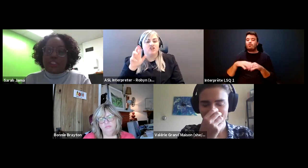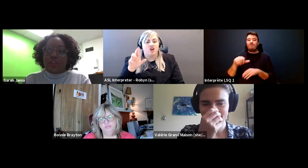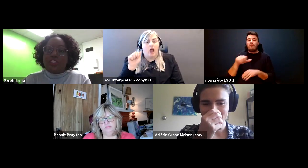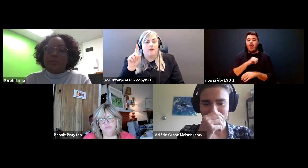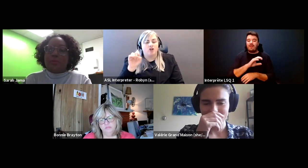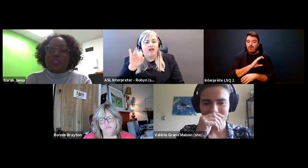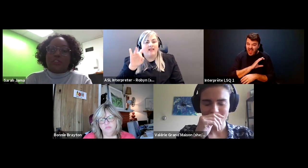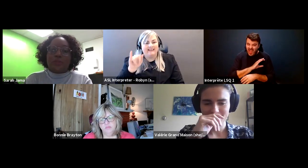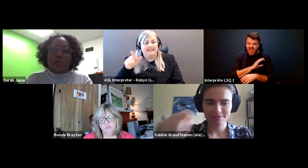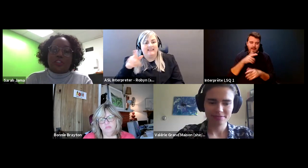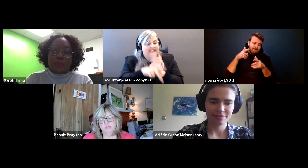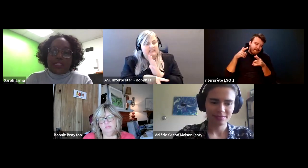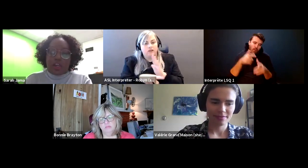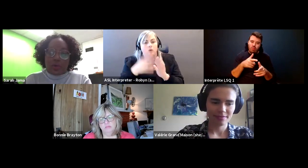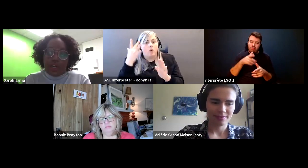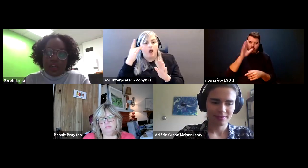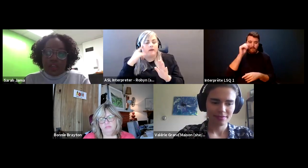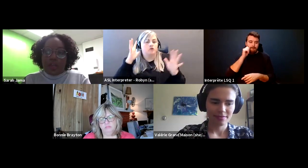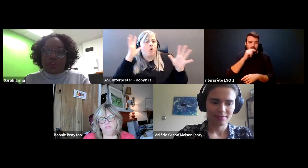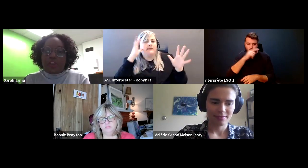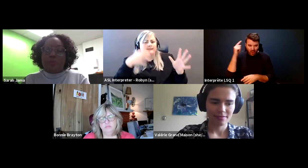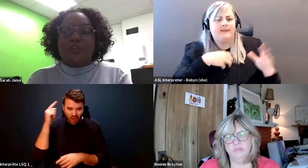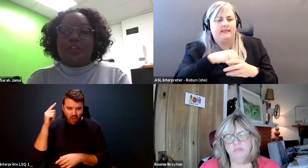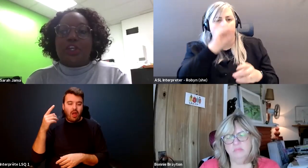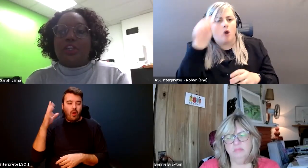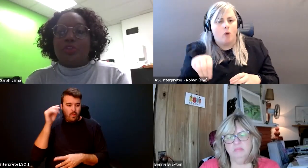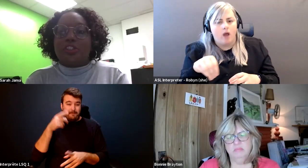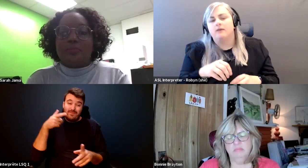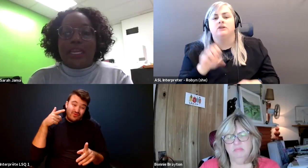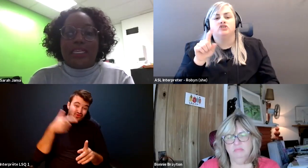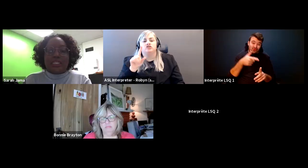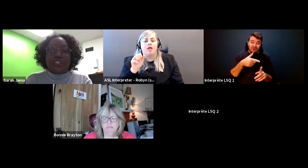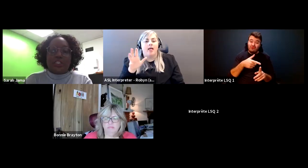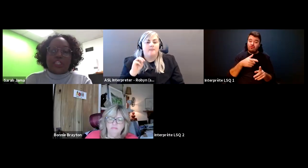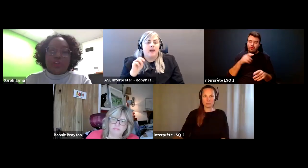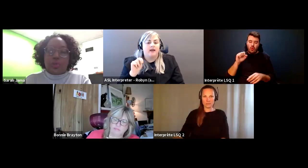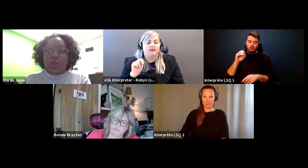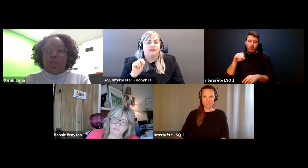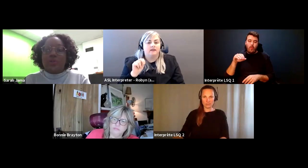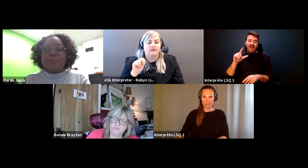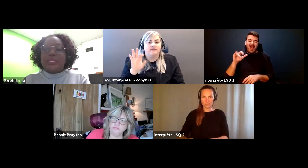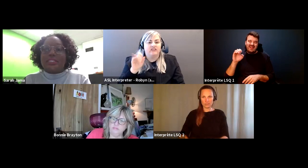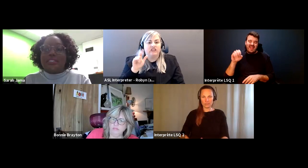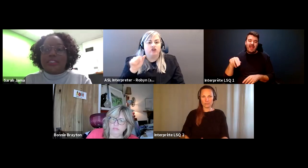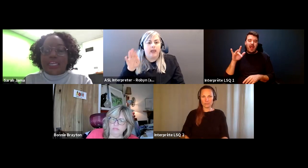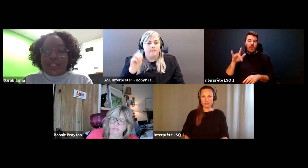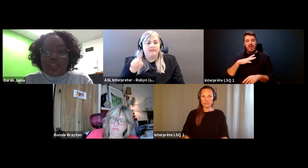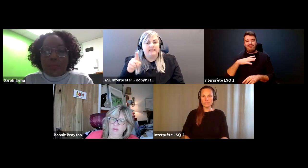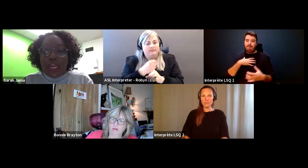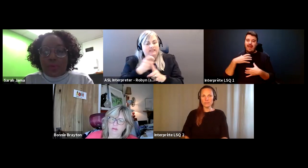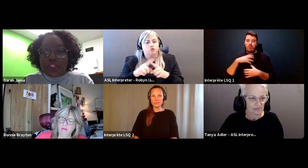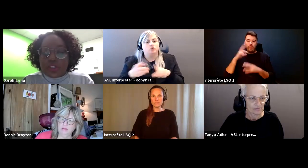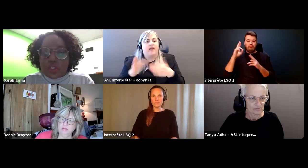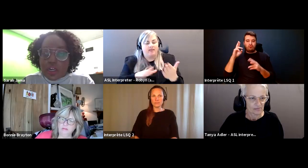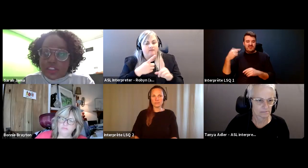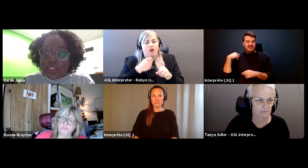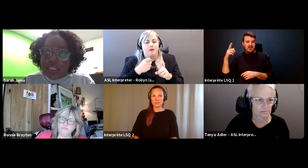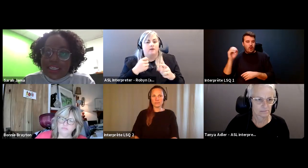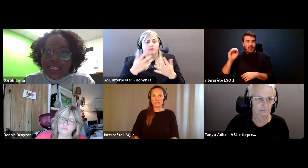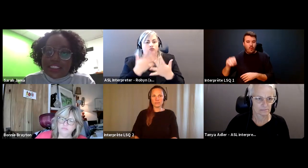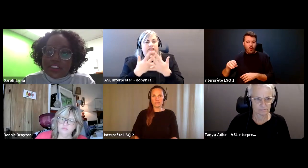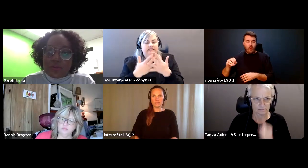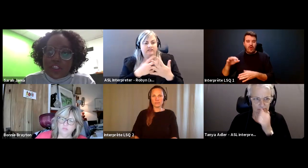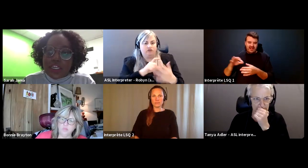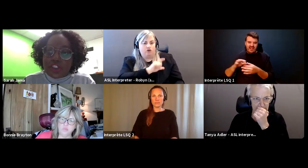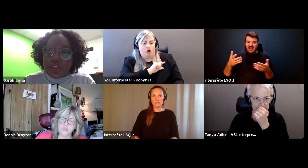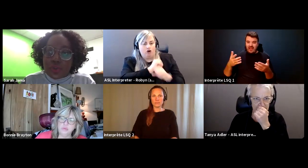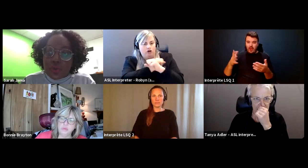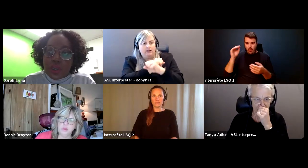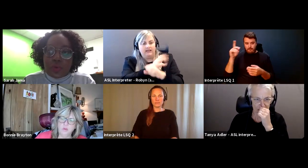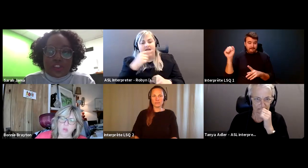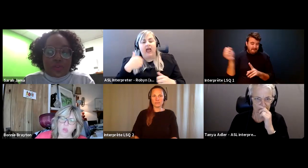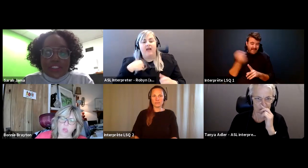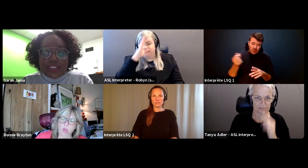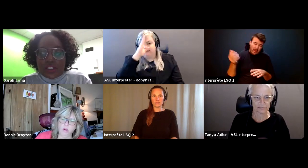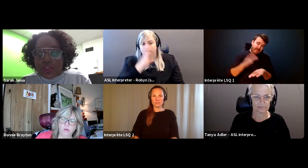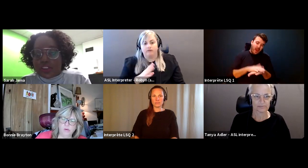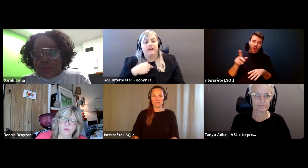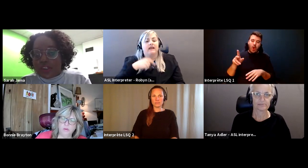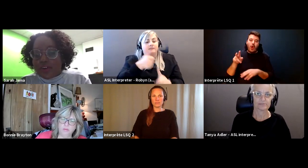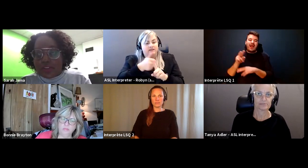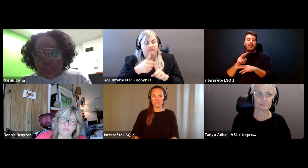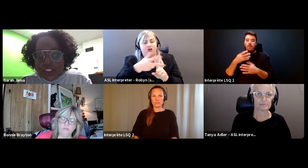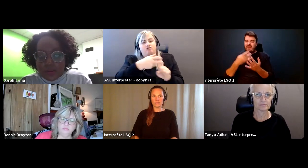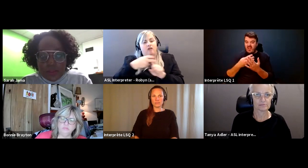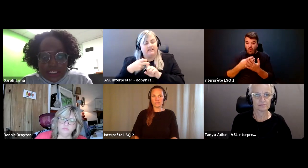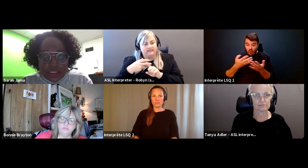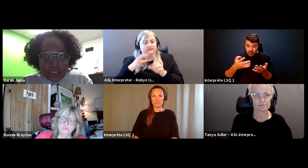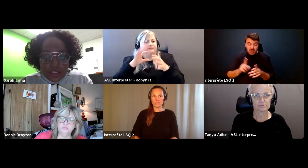Sarah Jama: Who was killed, simply because of the noise complaint and auto about Solomon for curia Muslim man and Lindsay Ontario was beaten to death by prison guards he had schizophrenia, and to was arrested due to something around a noise complaint.